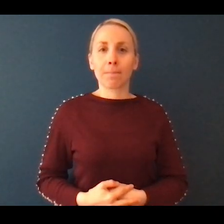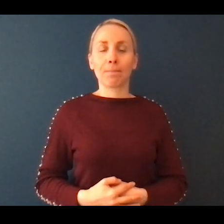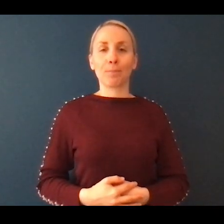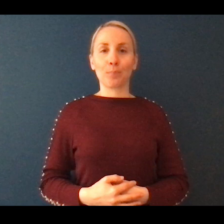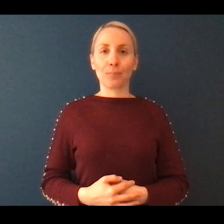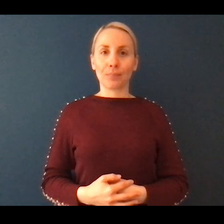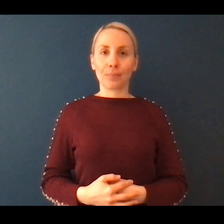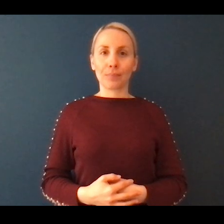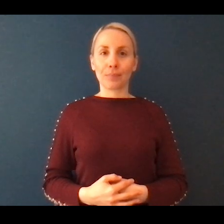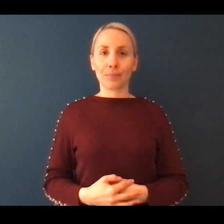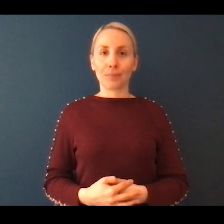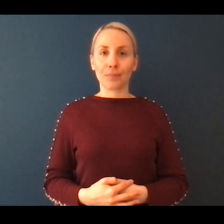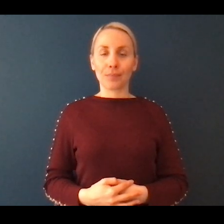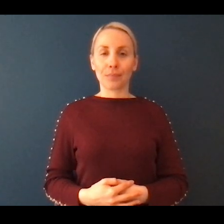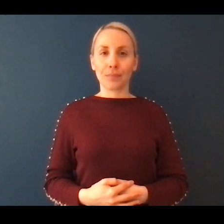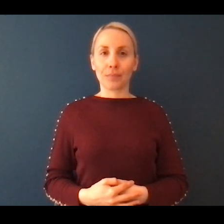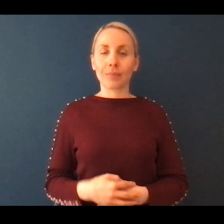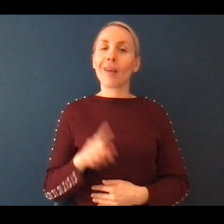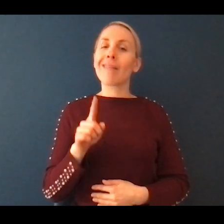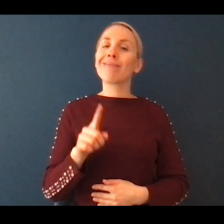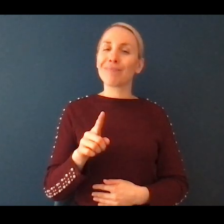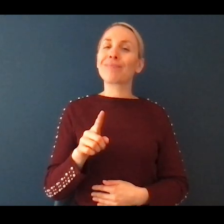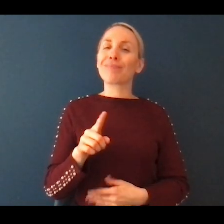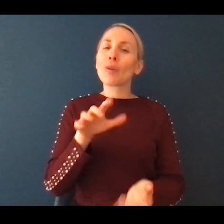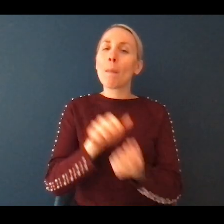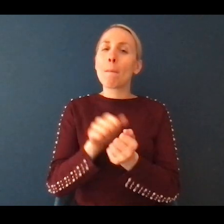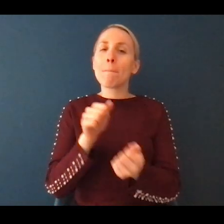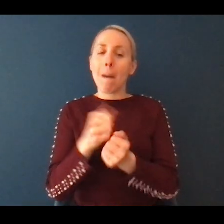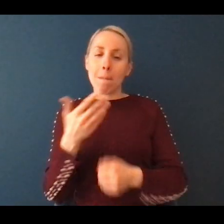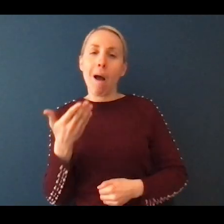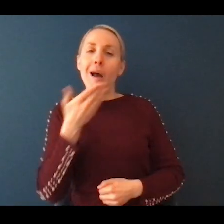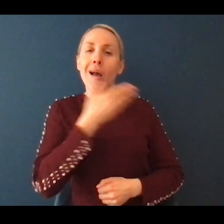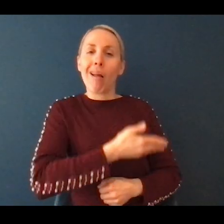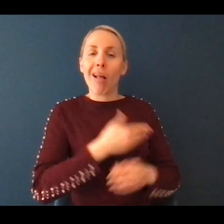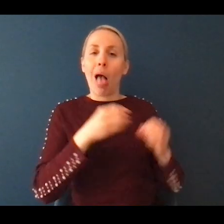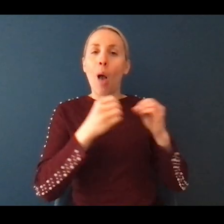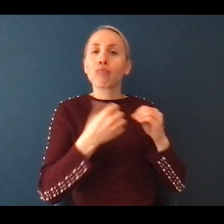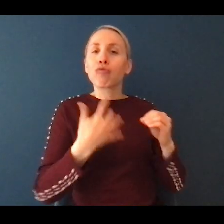remember that I went to Brighton because it was their Photoworks Festival and when I was